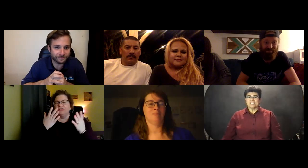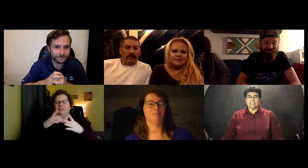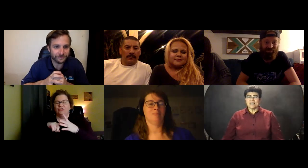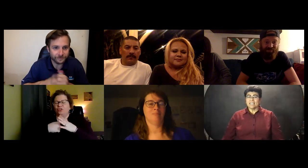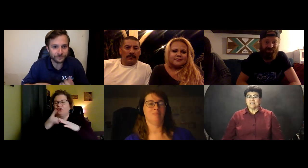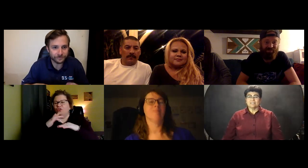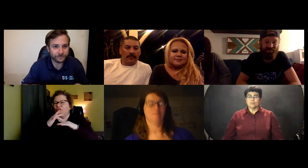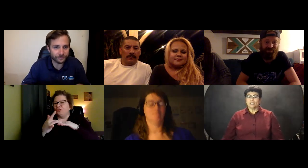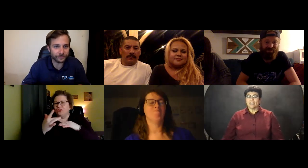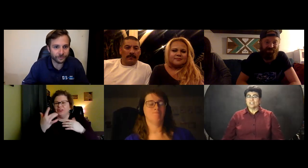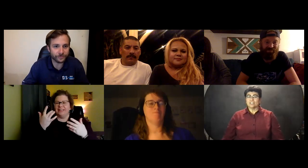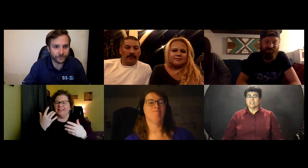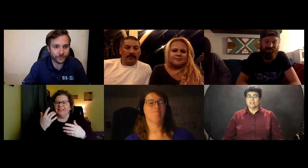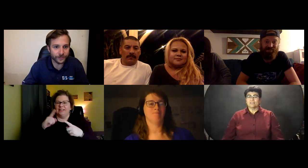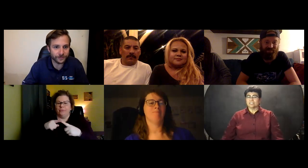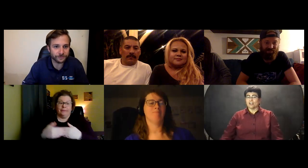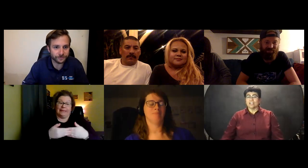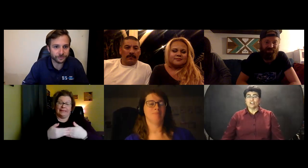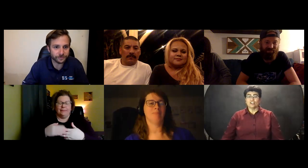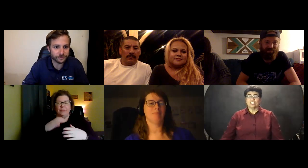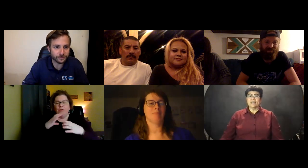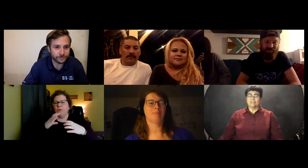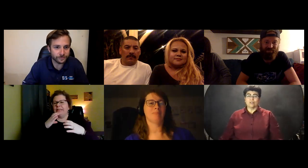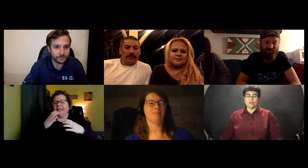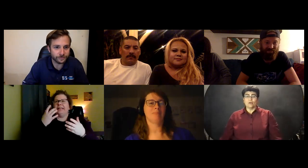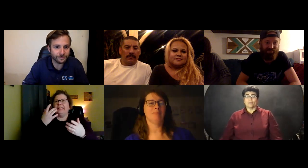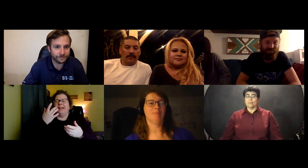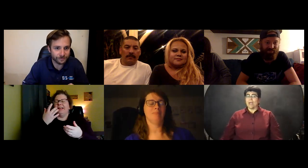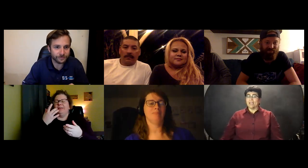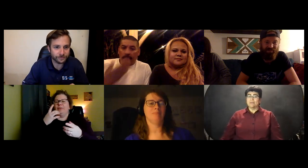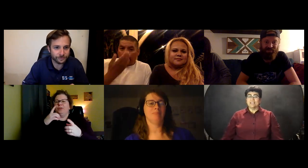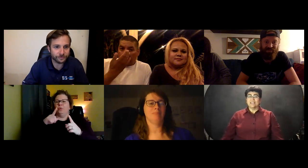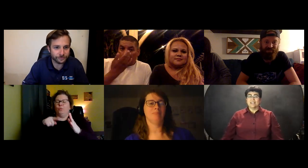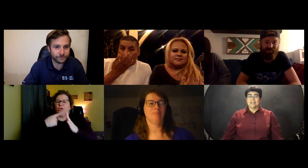the key communication